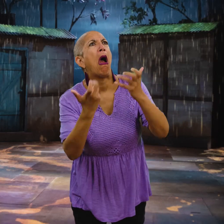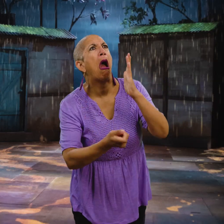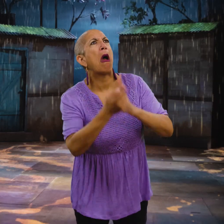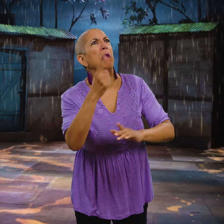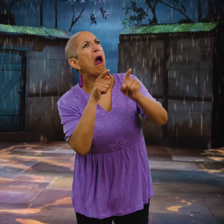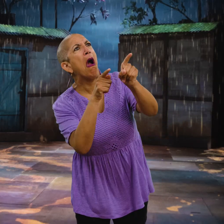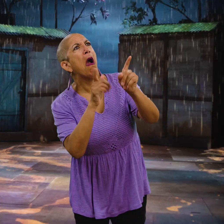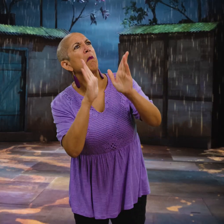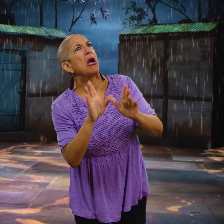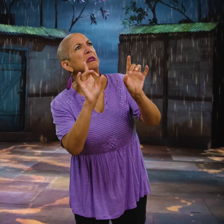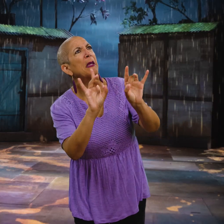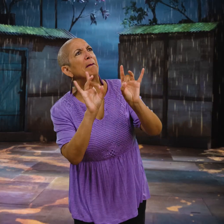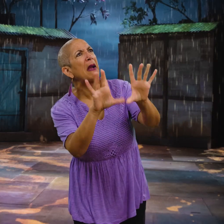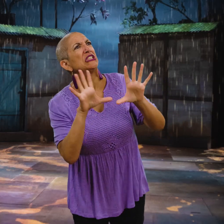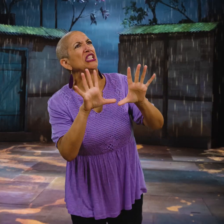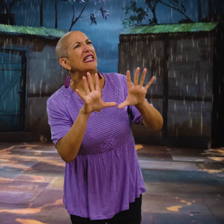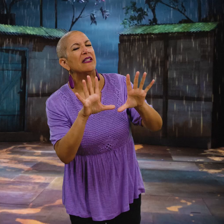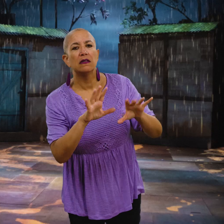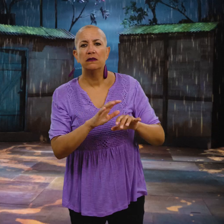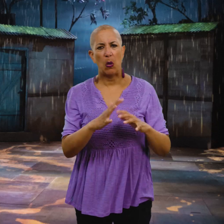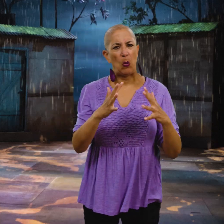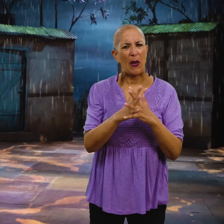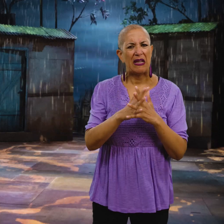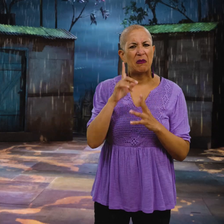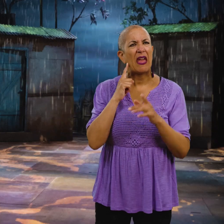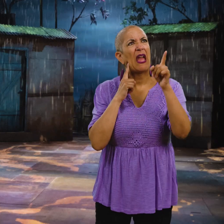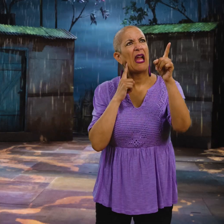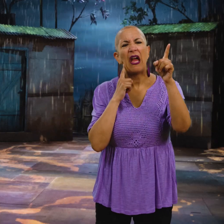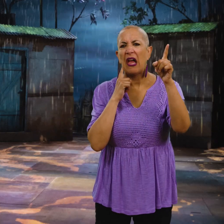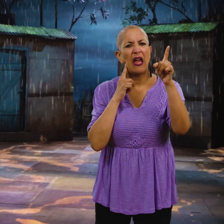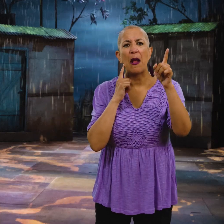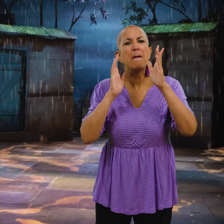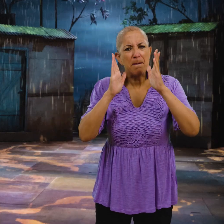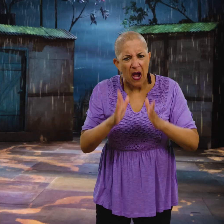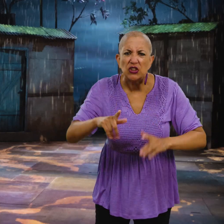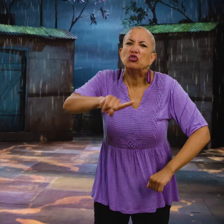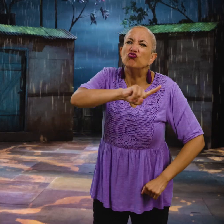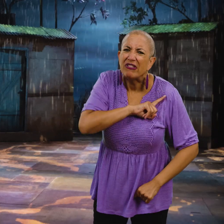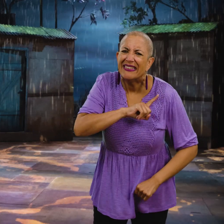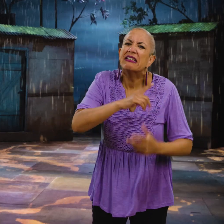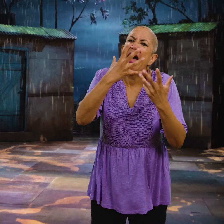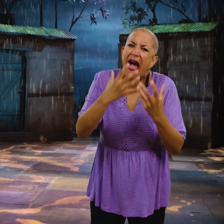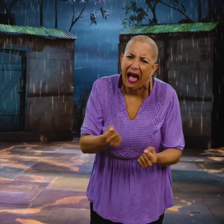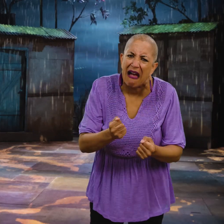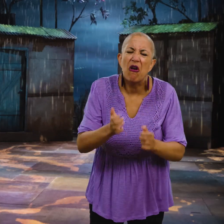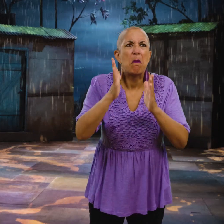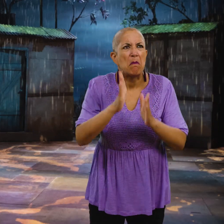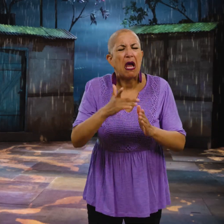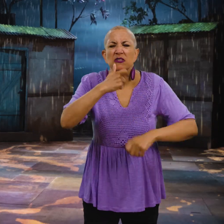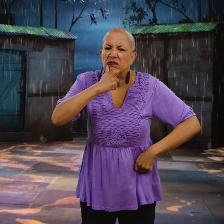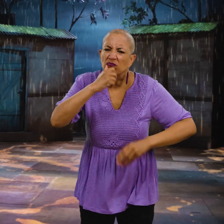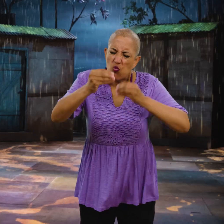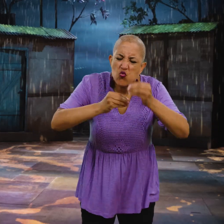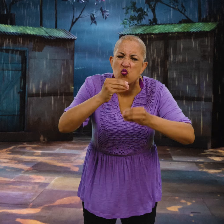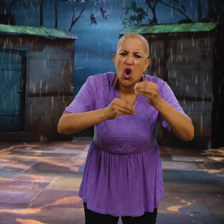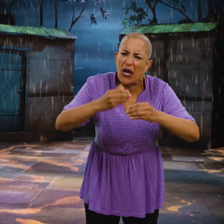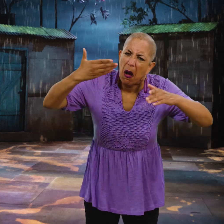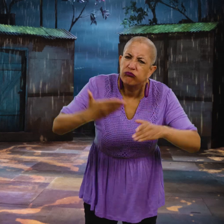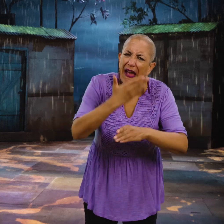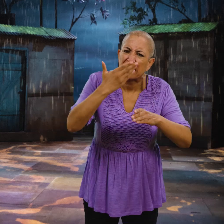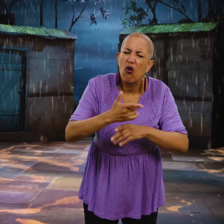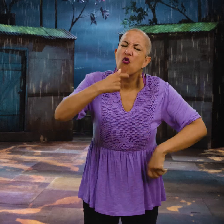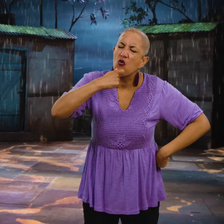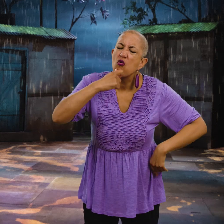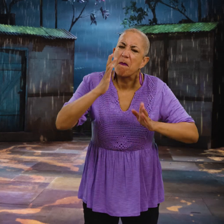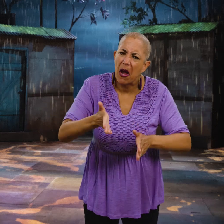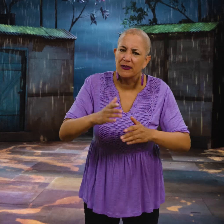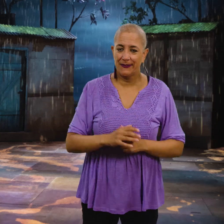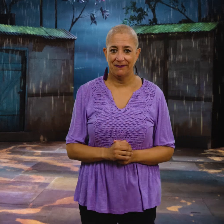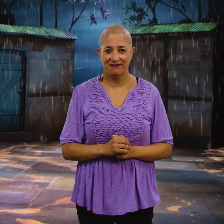William believes there must be practical reasons.